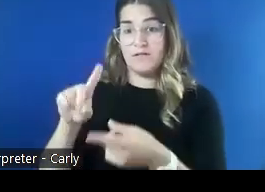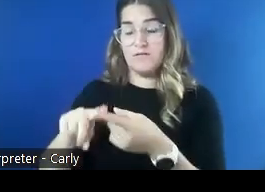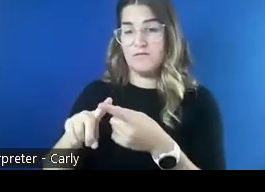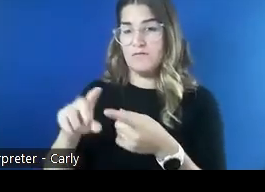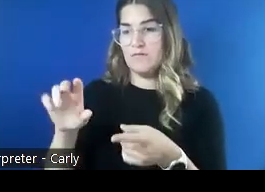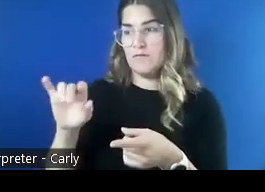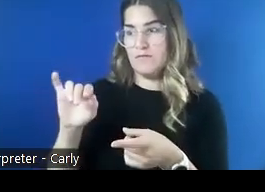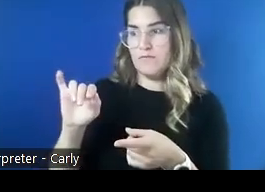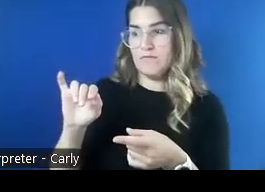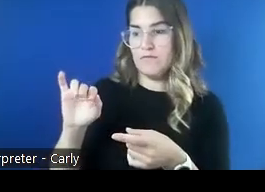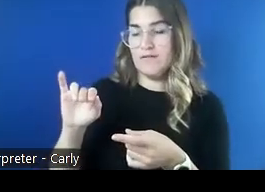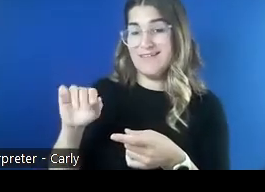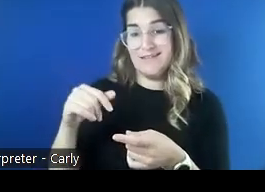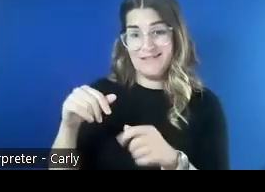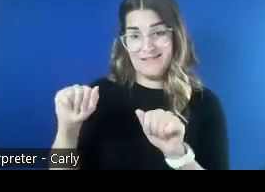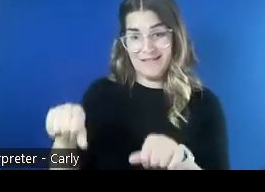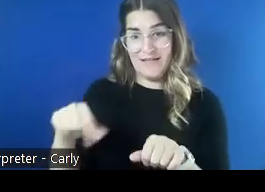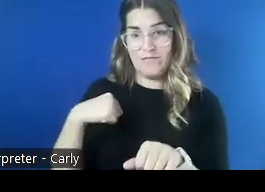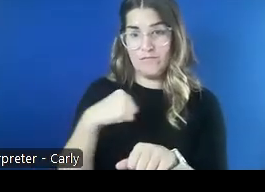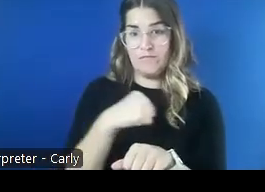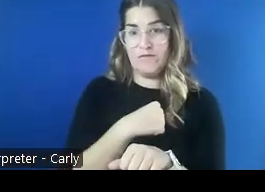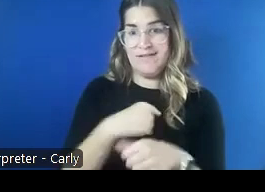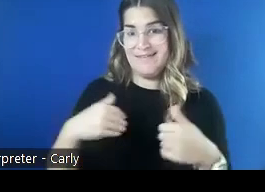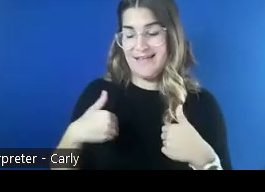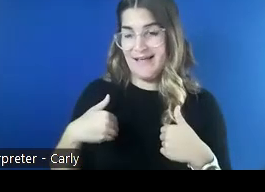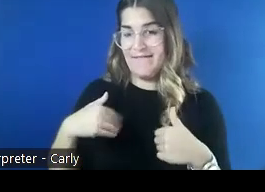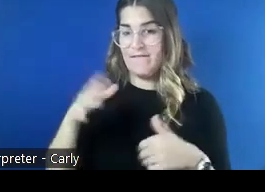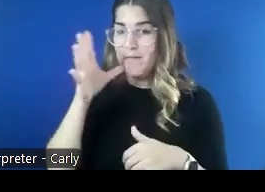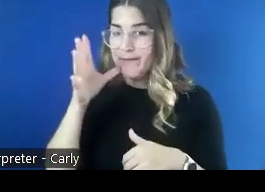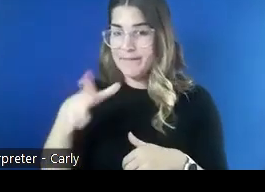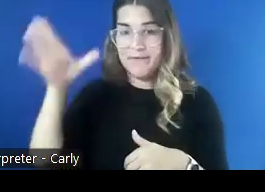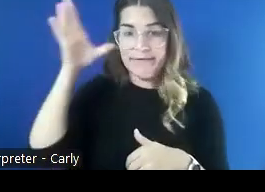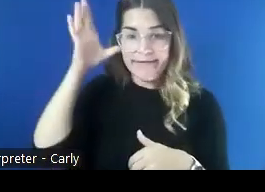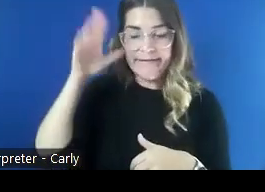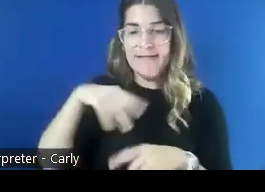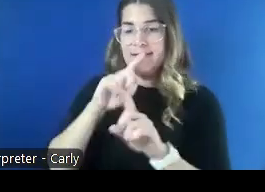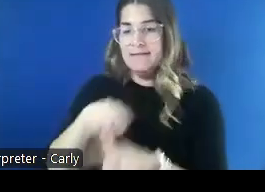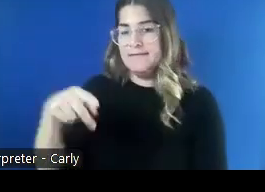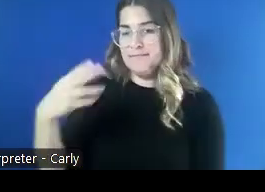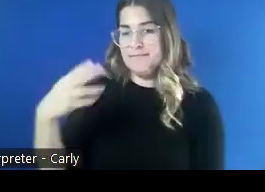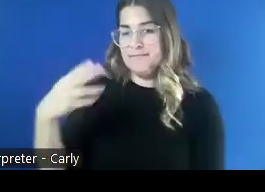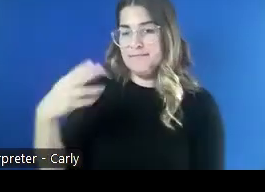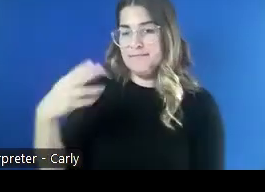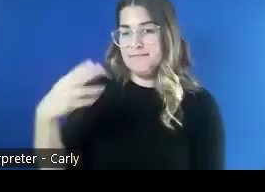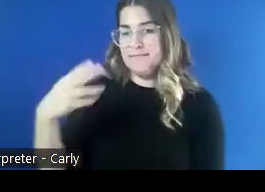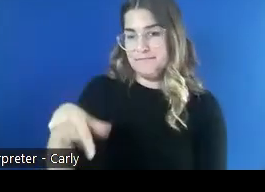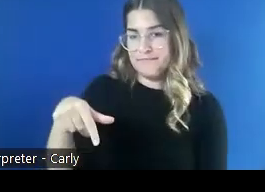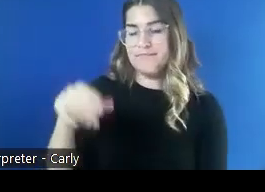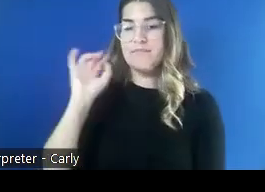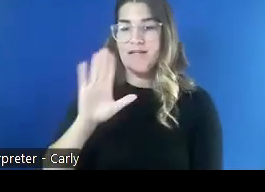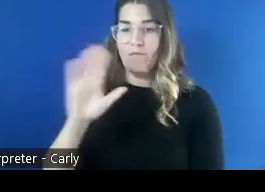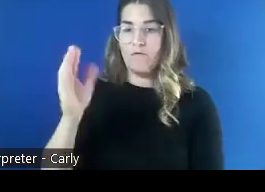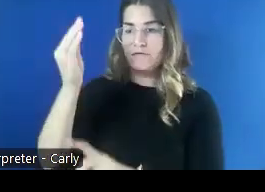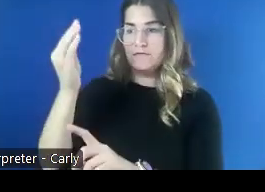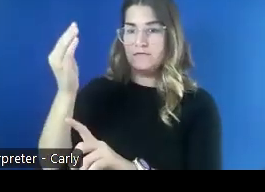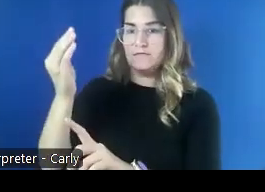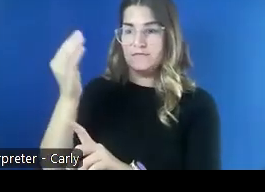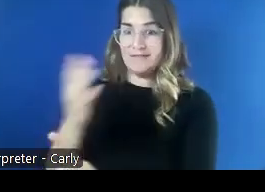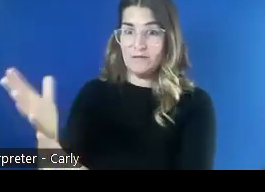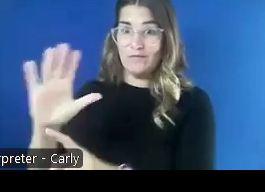not we answer we have a mom or dad answer a phq and that's going to inform their chart is a whole